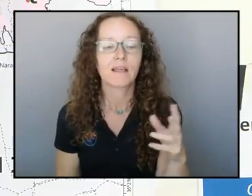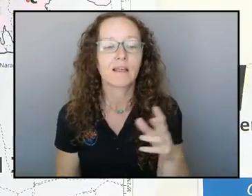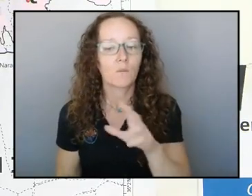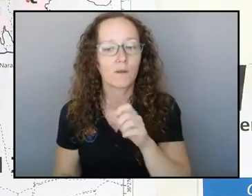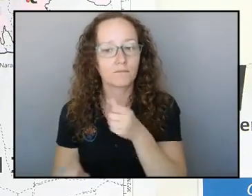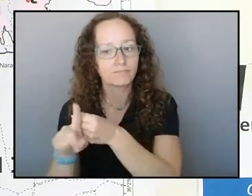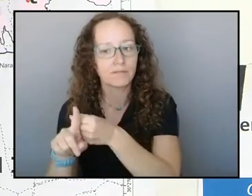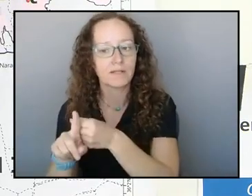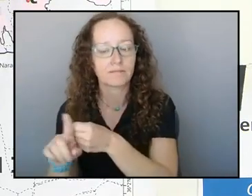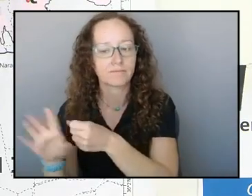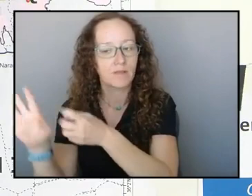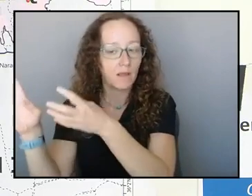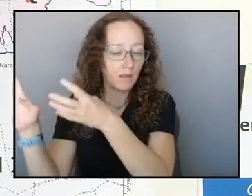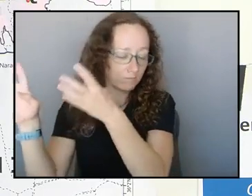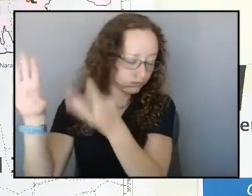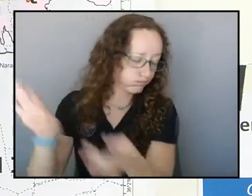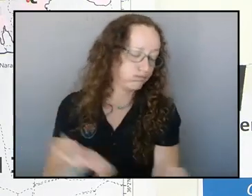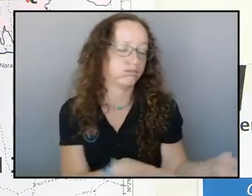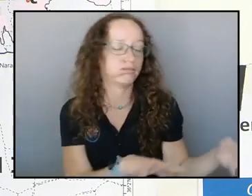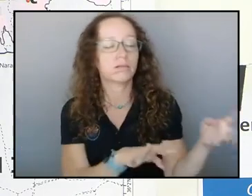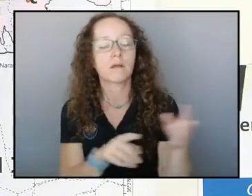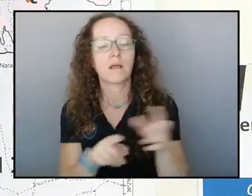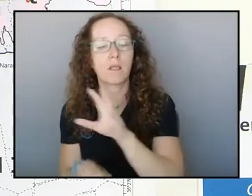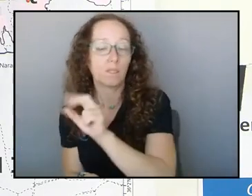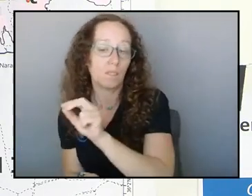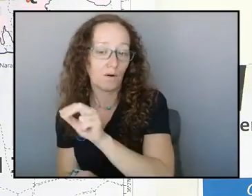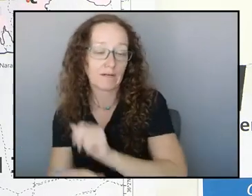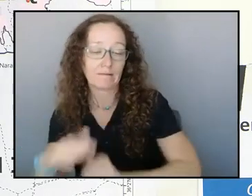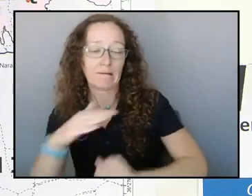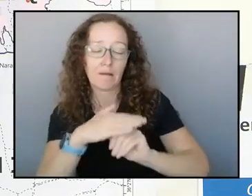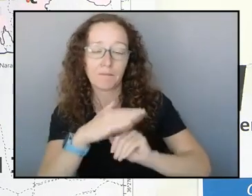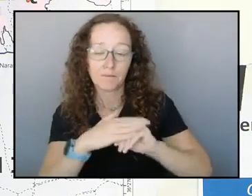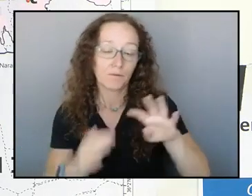which means going to continue to see those single digit